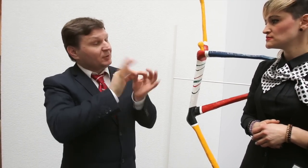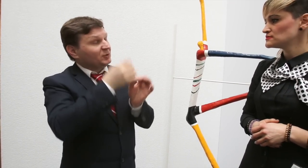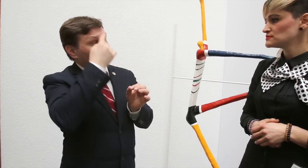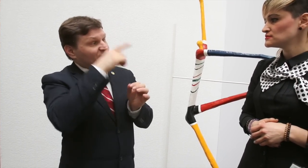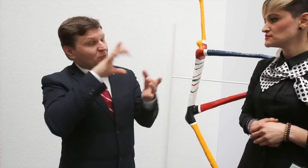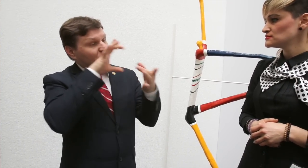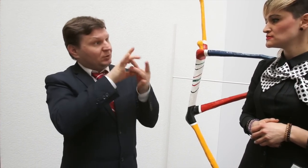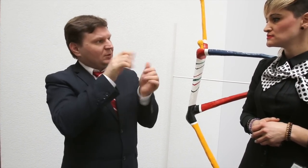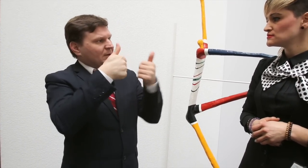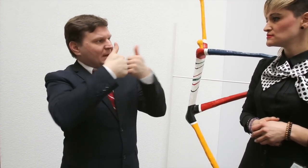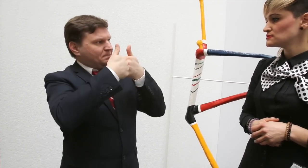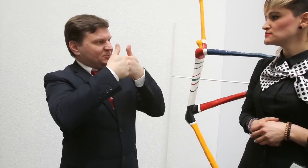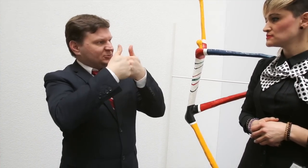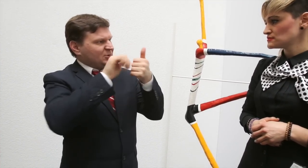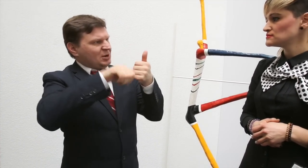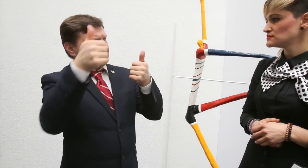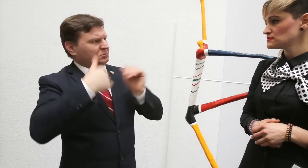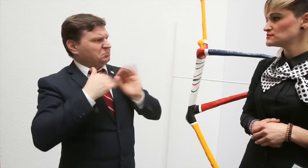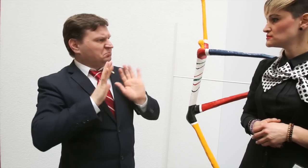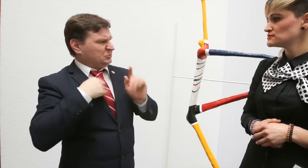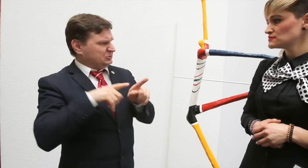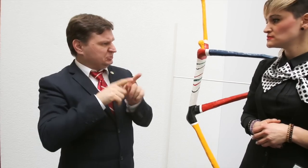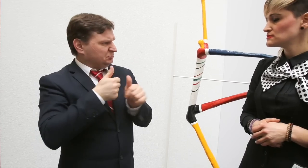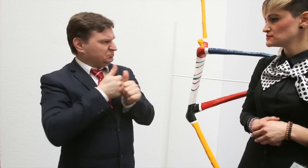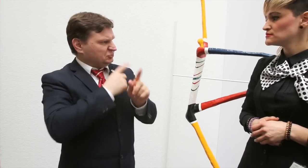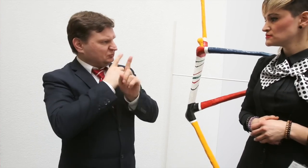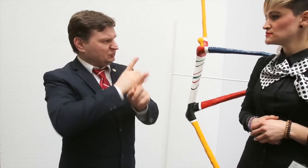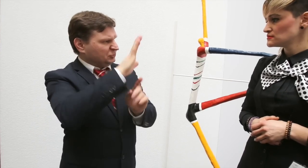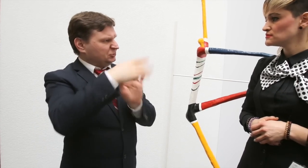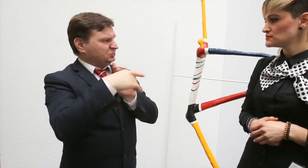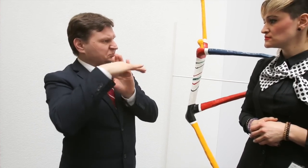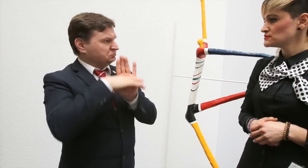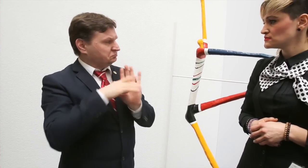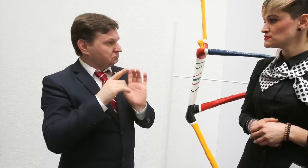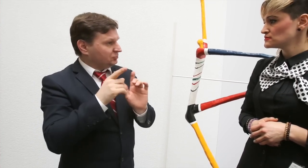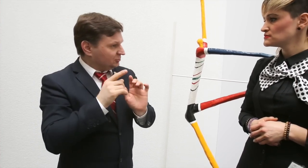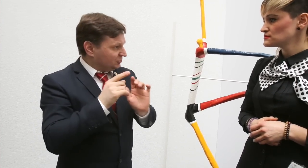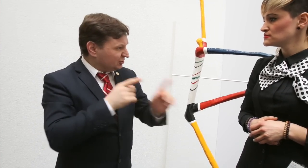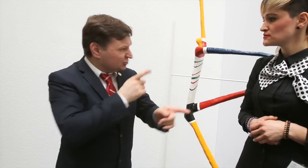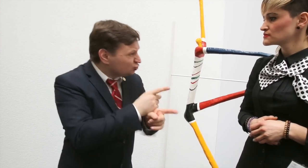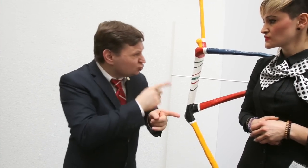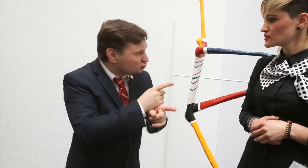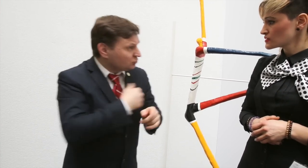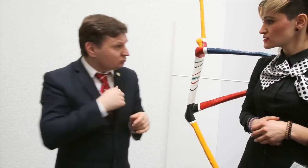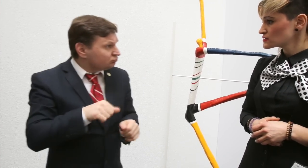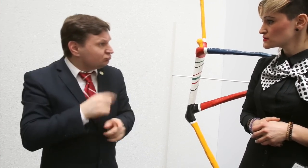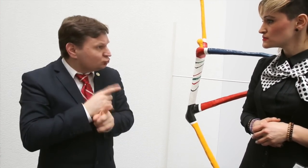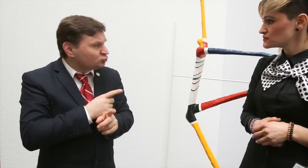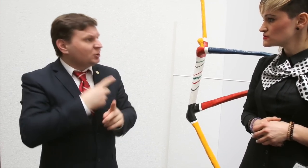This was confirmed. They also requested that ICSD divides into two